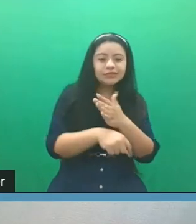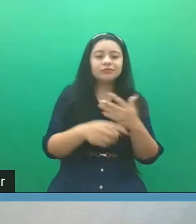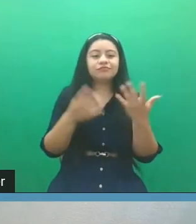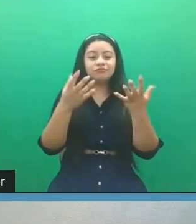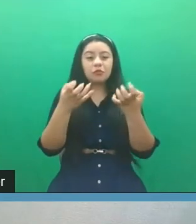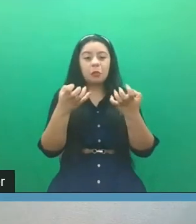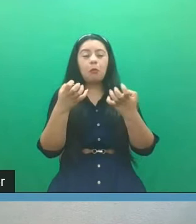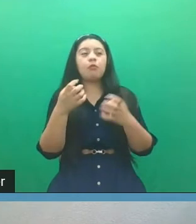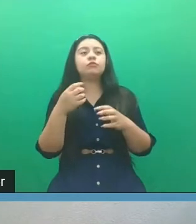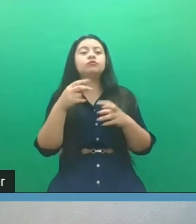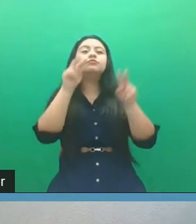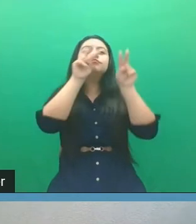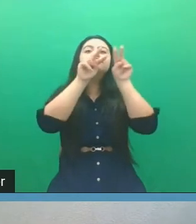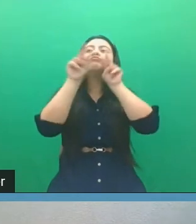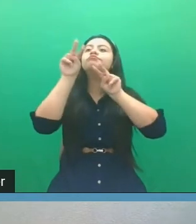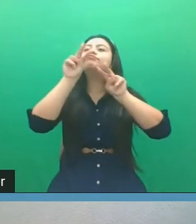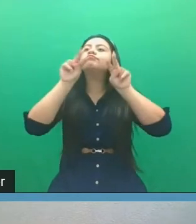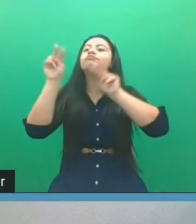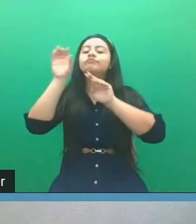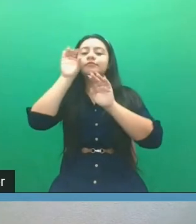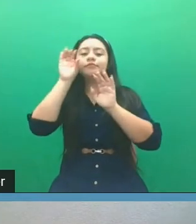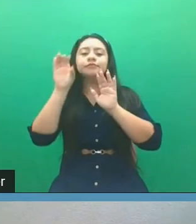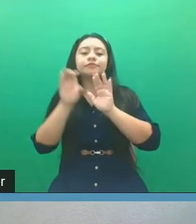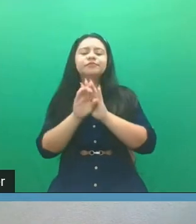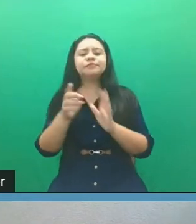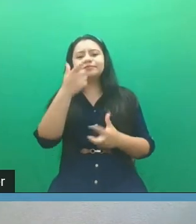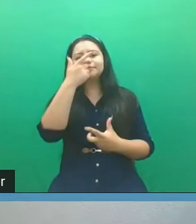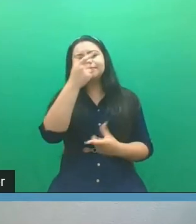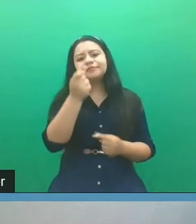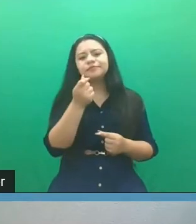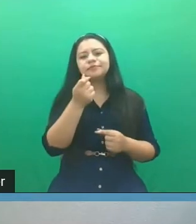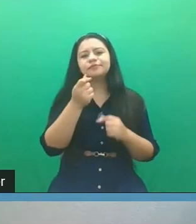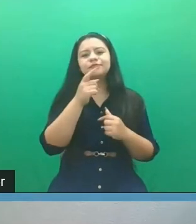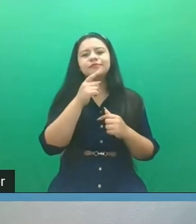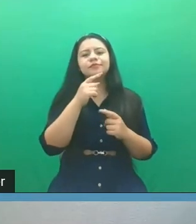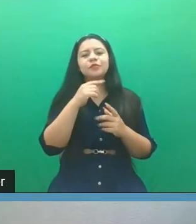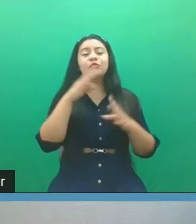exploring that. But it's interesting because when we come up with these scenarios for online,